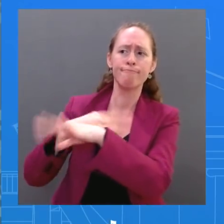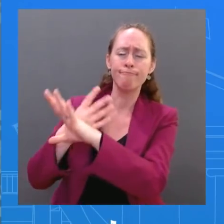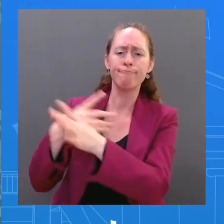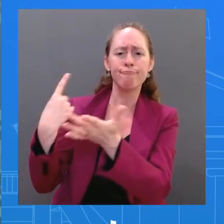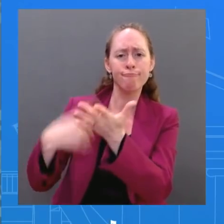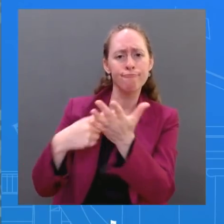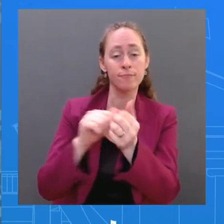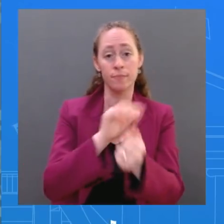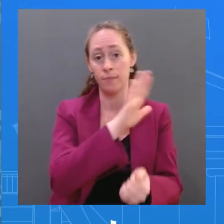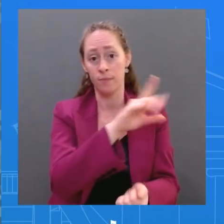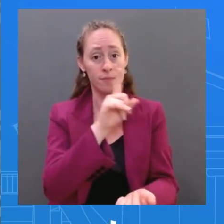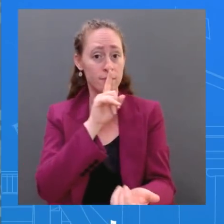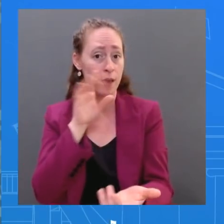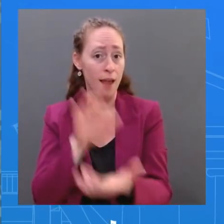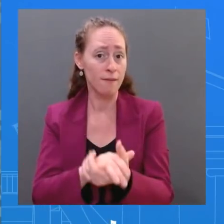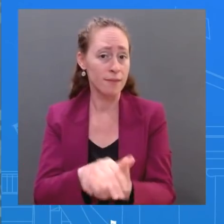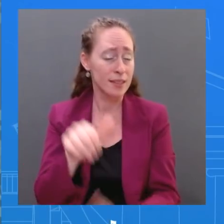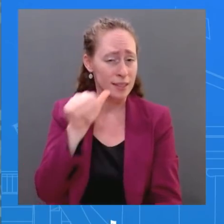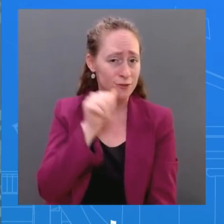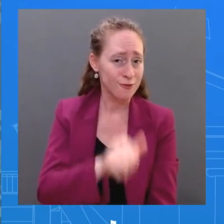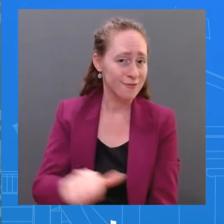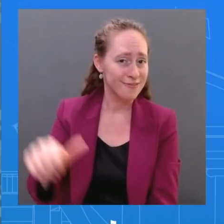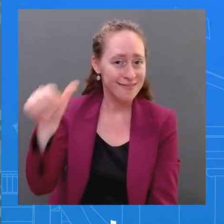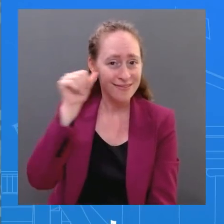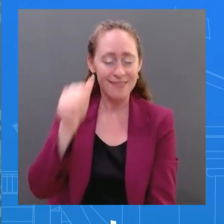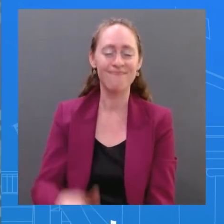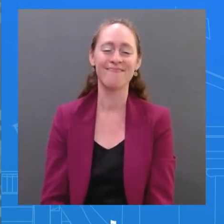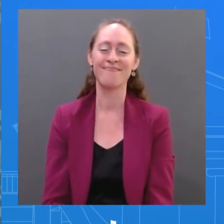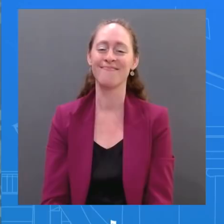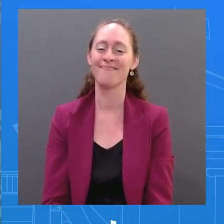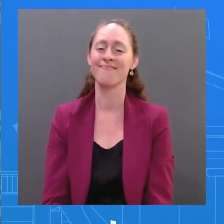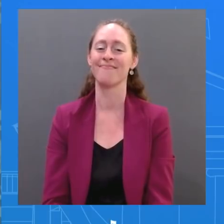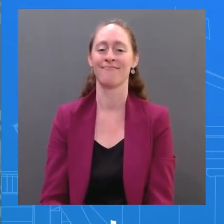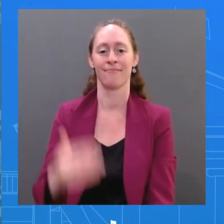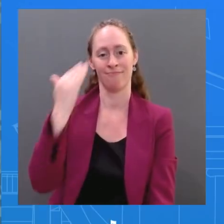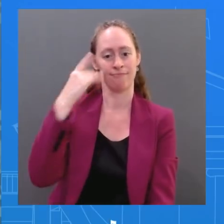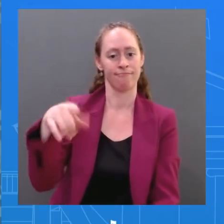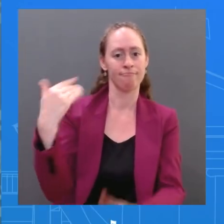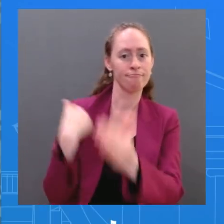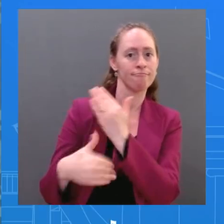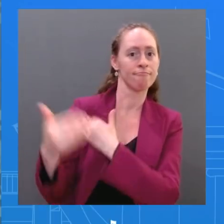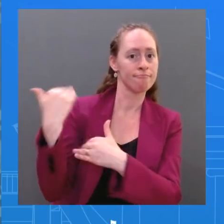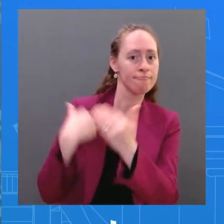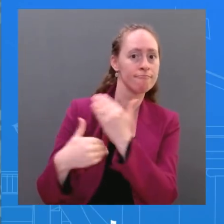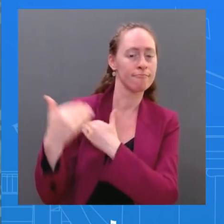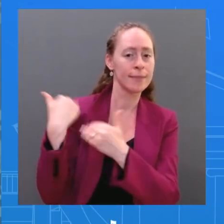I think people saw this already -- the letter was delivered to her. He tweeted: U.S. Embassy in Moscow